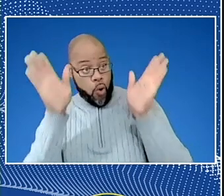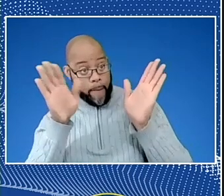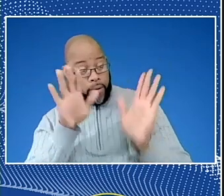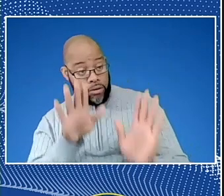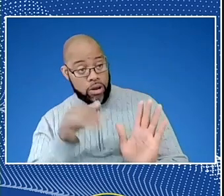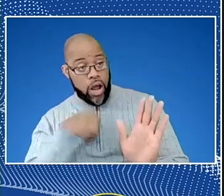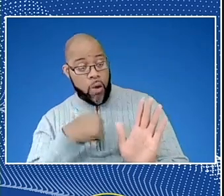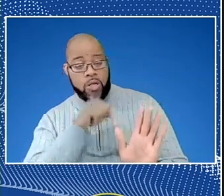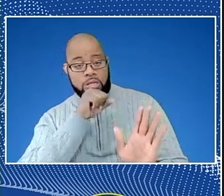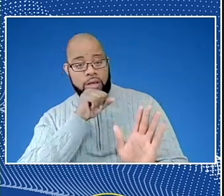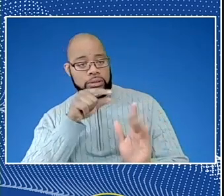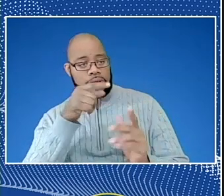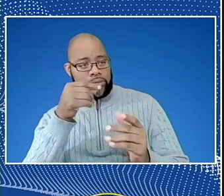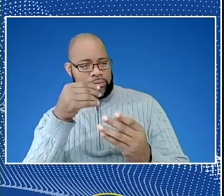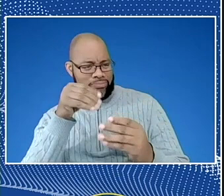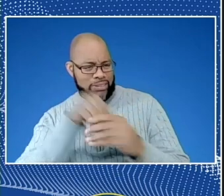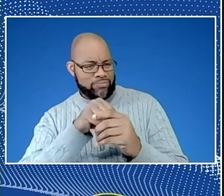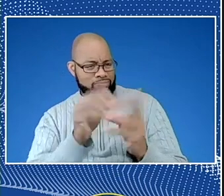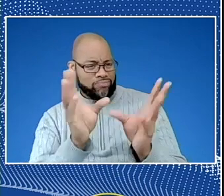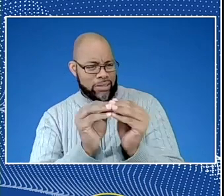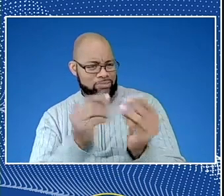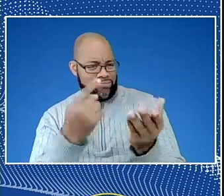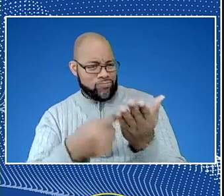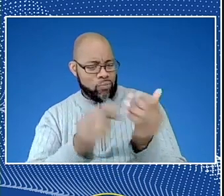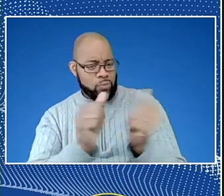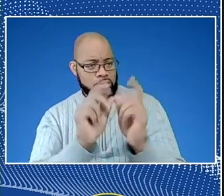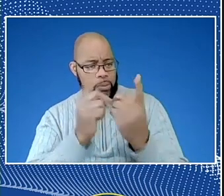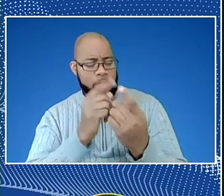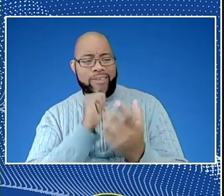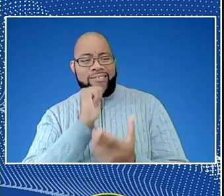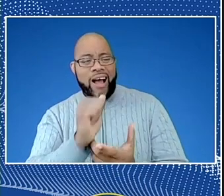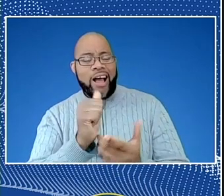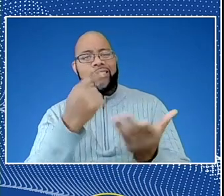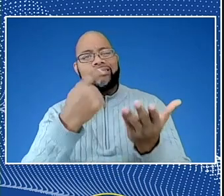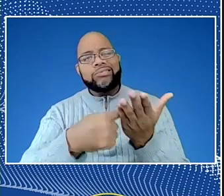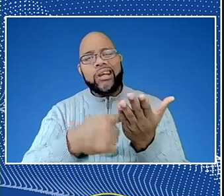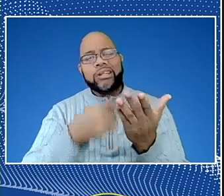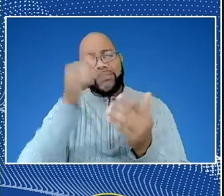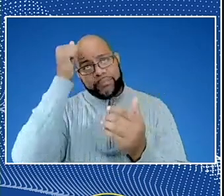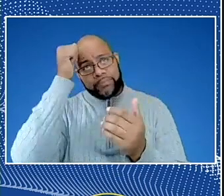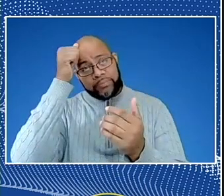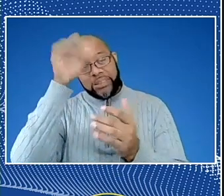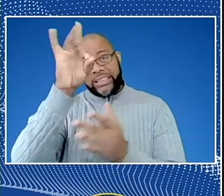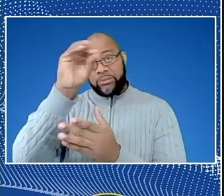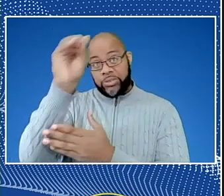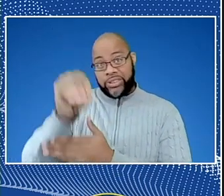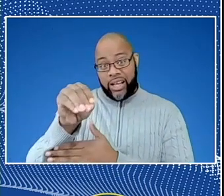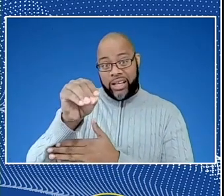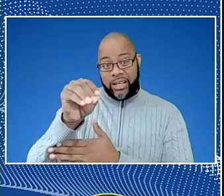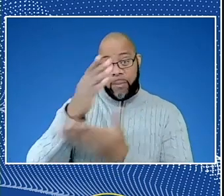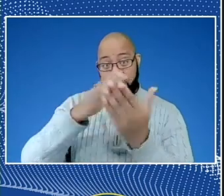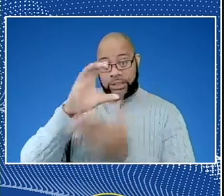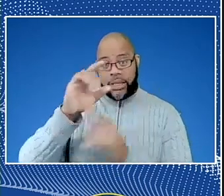go into a caucus with the Department to not so much talk about the 80% in part C, but to have a little bit more of a